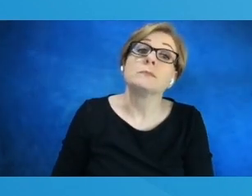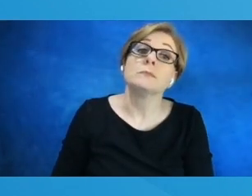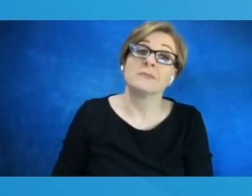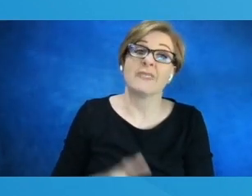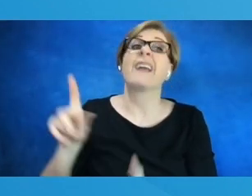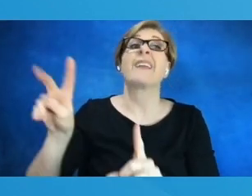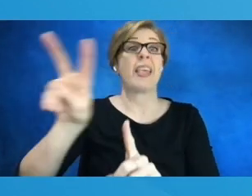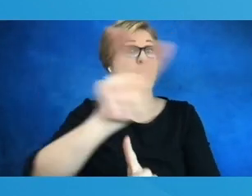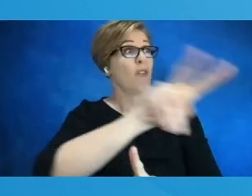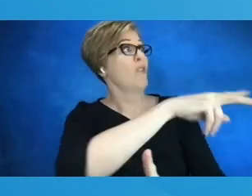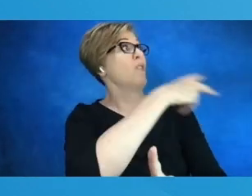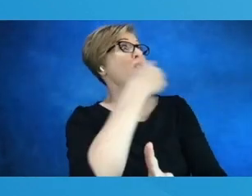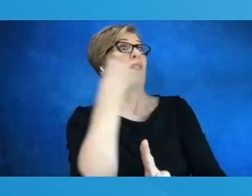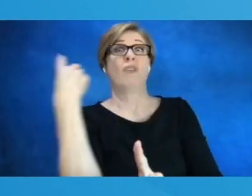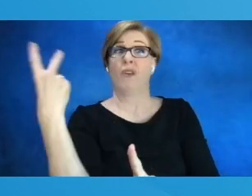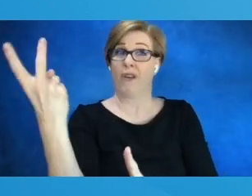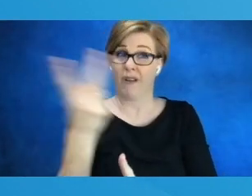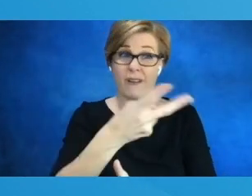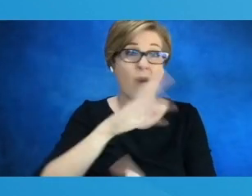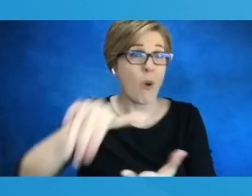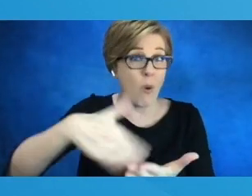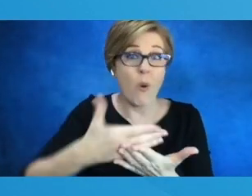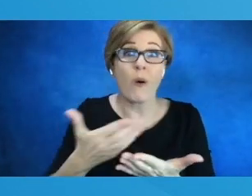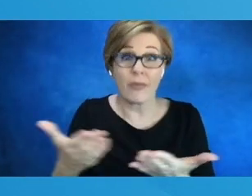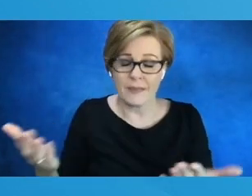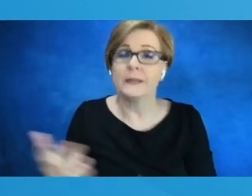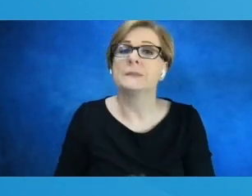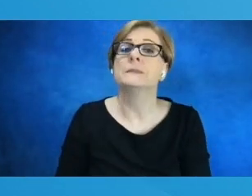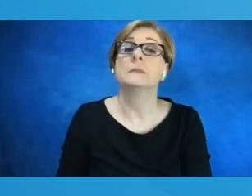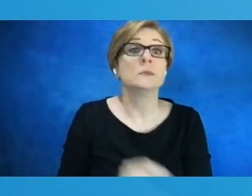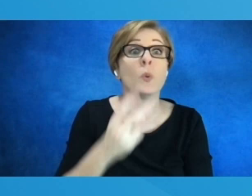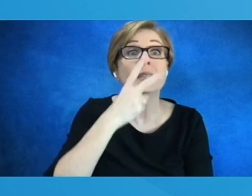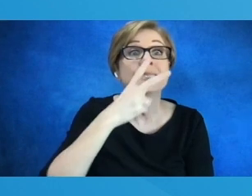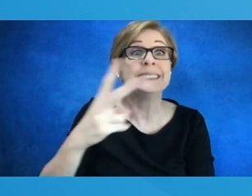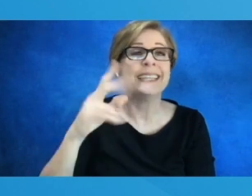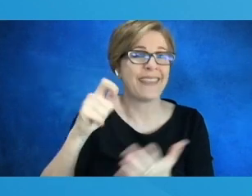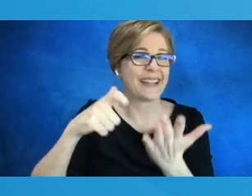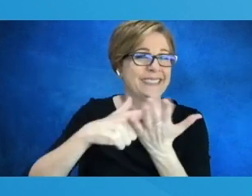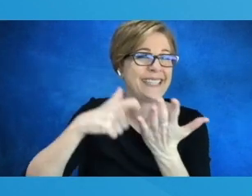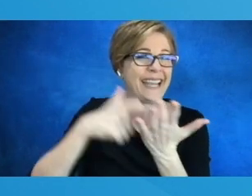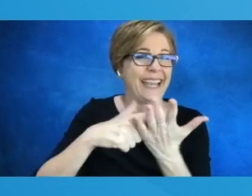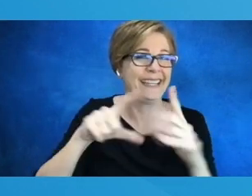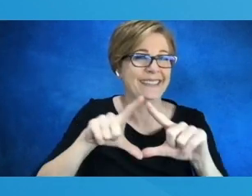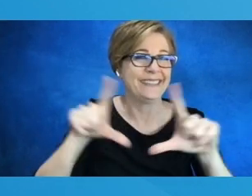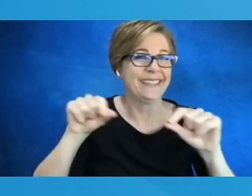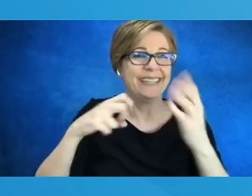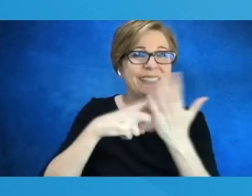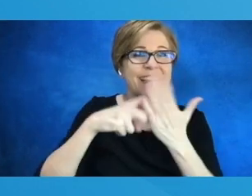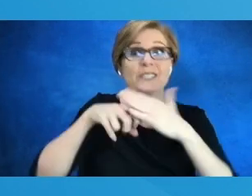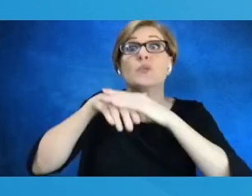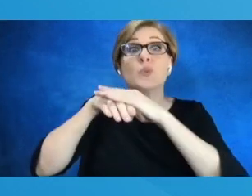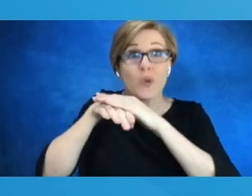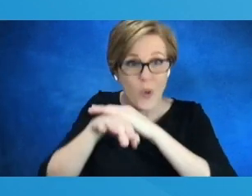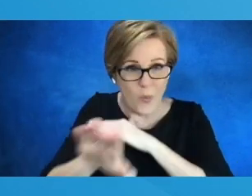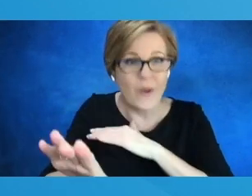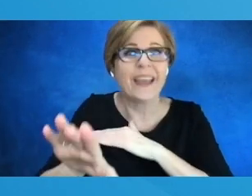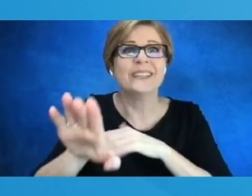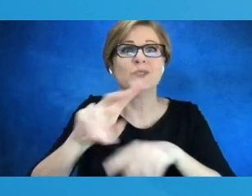And here you see, and this is a ticket to see the Gettysburg Cyclorama.